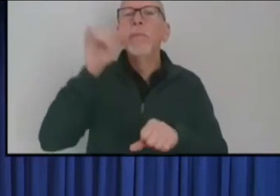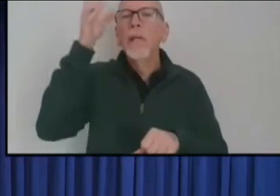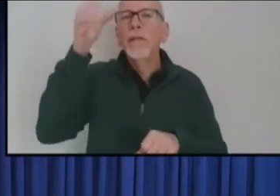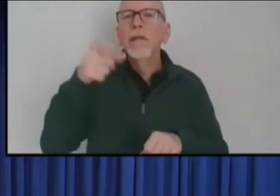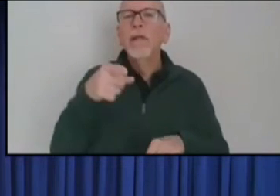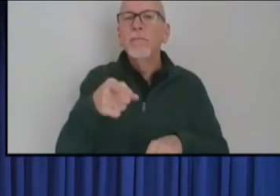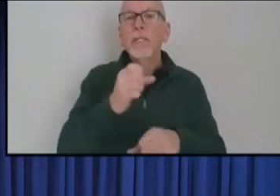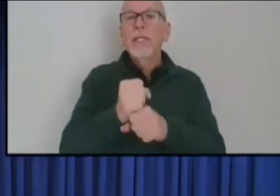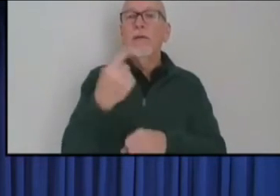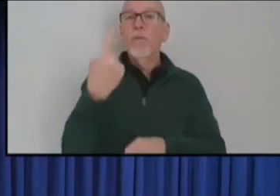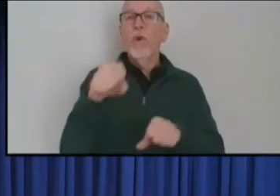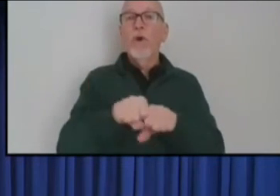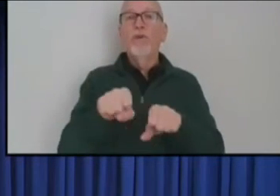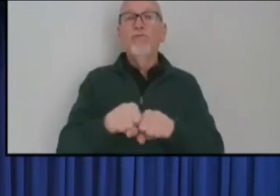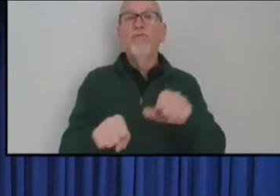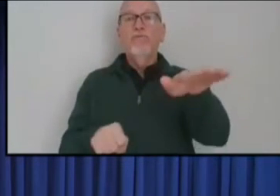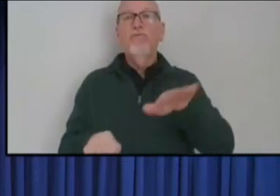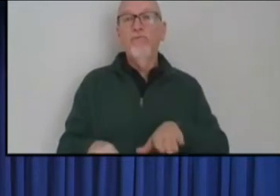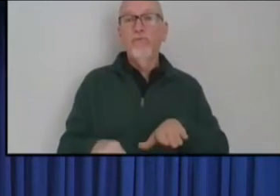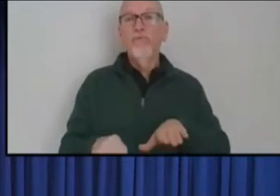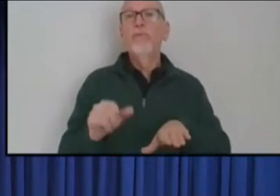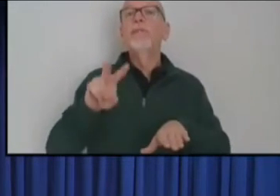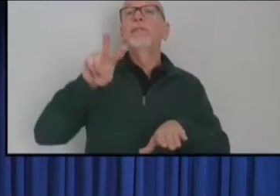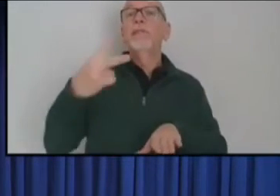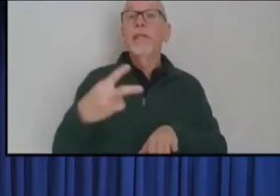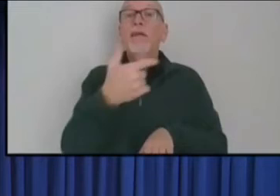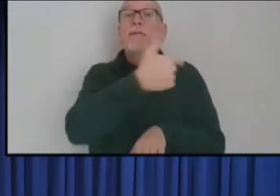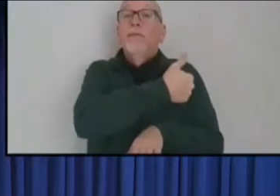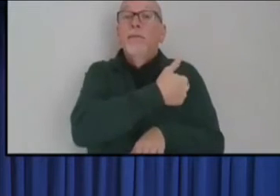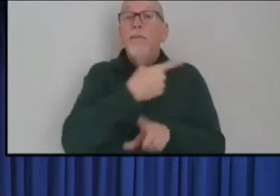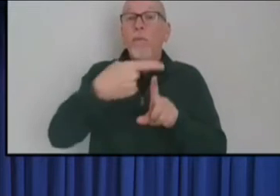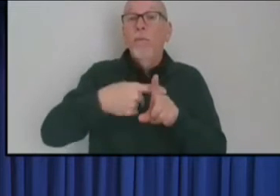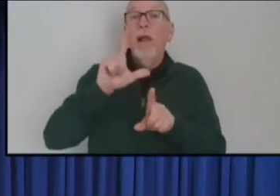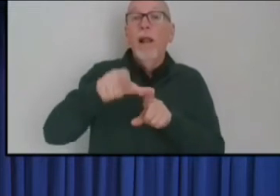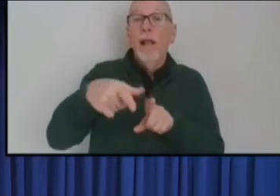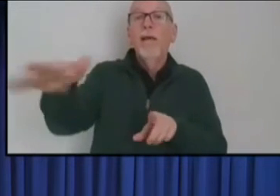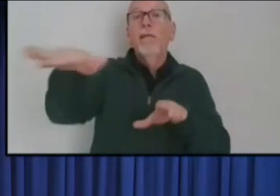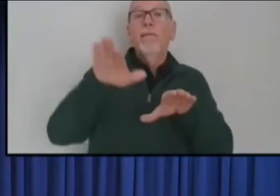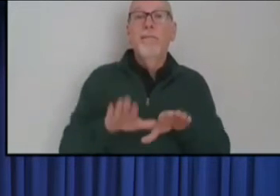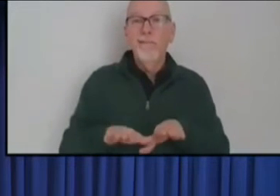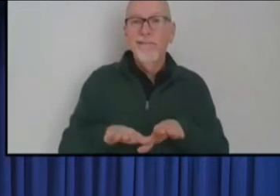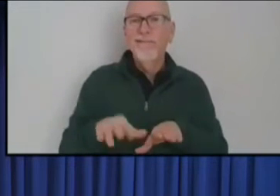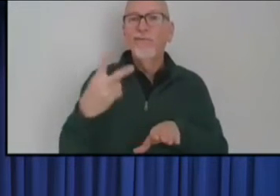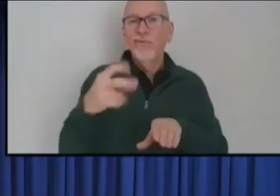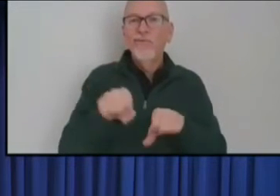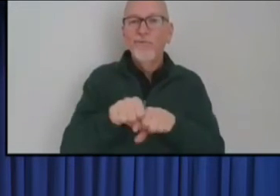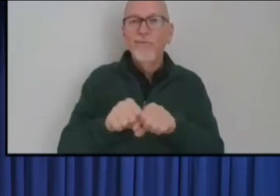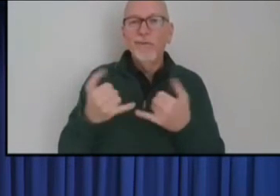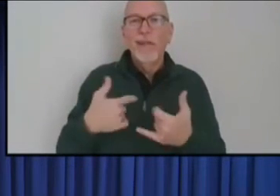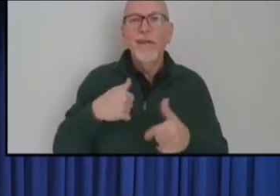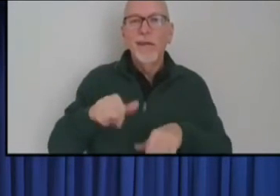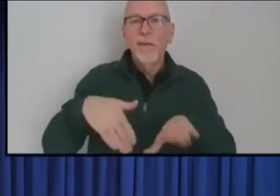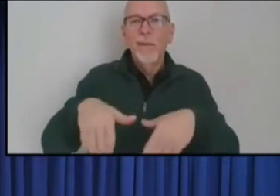a month later for this to be effective and so when you mention 55,000, that's 55,000